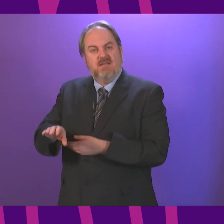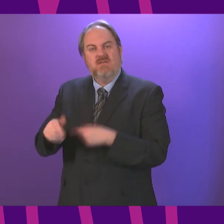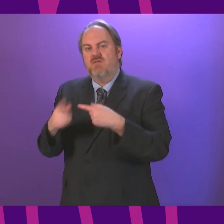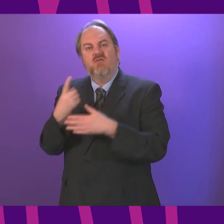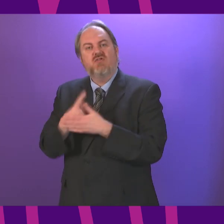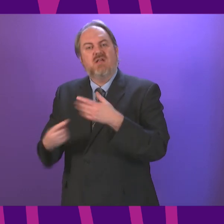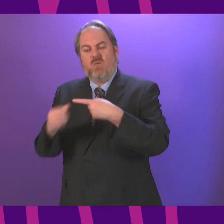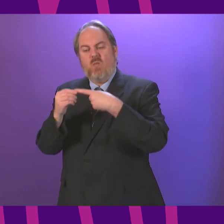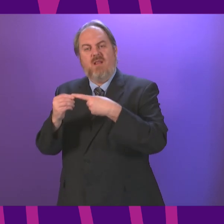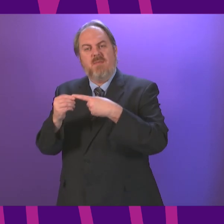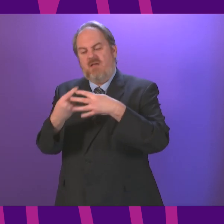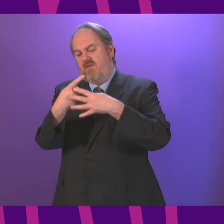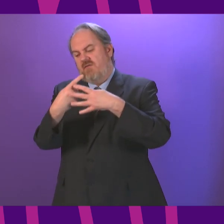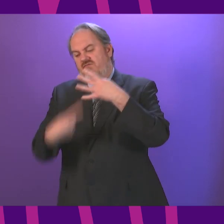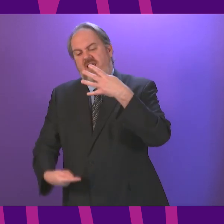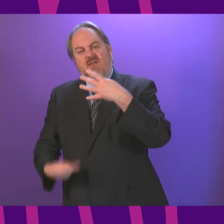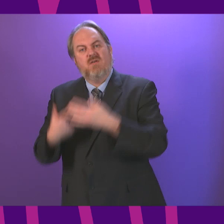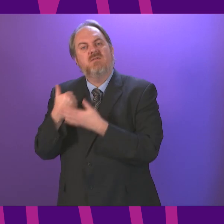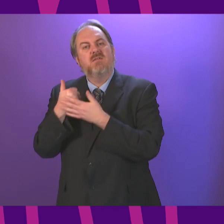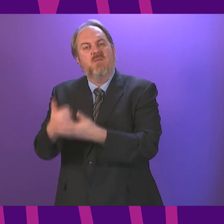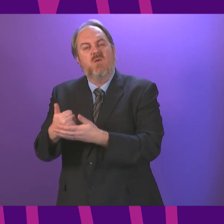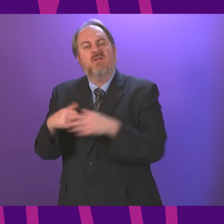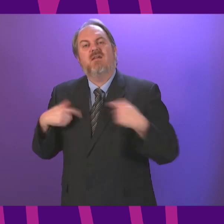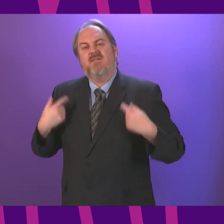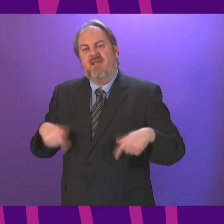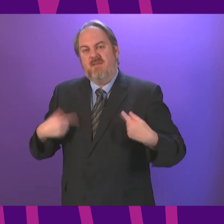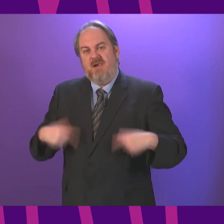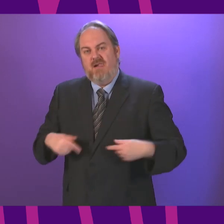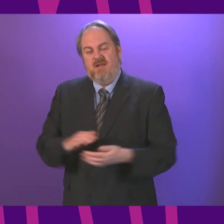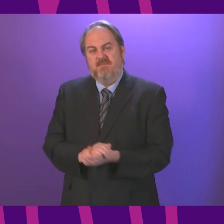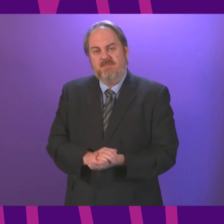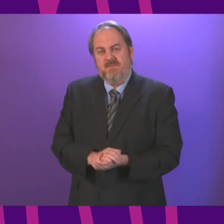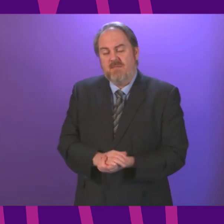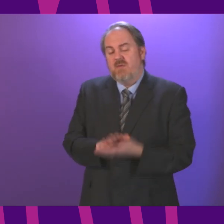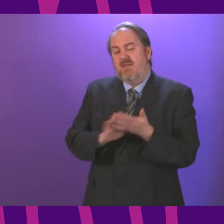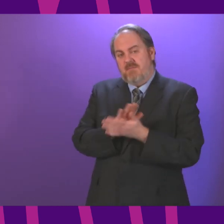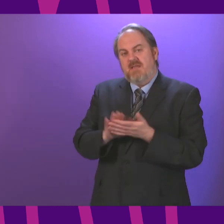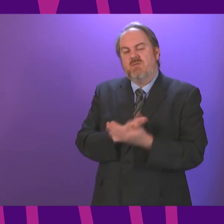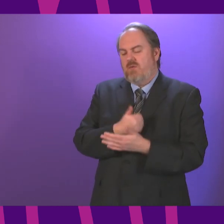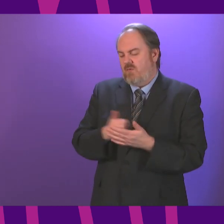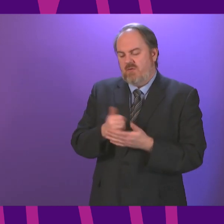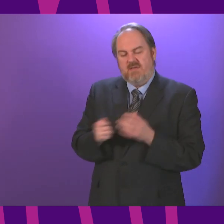being supported. We look at that regularly and we will continue to make changes as we think